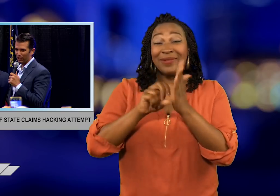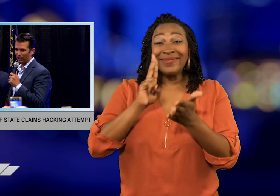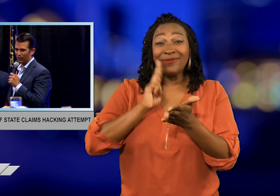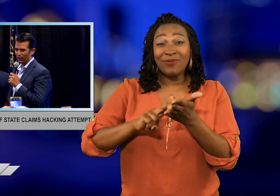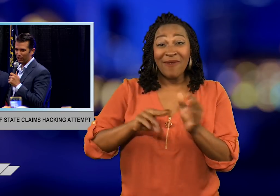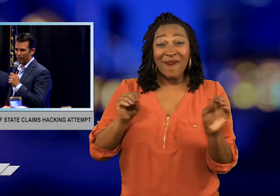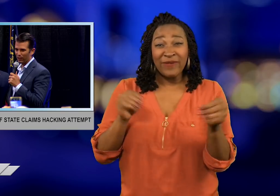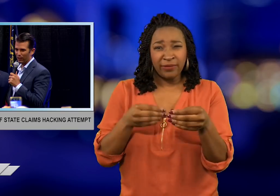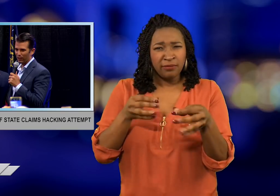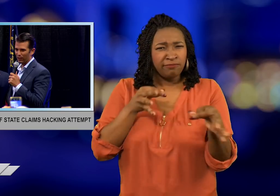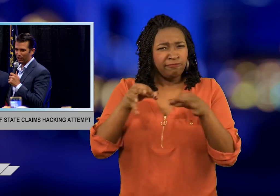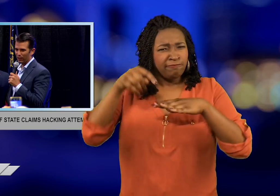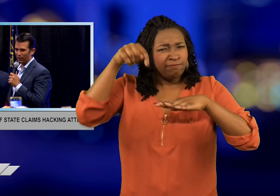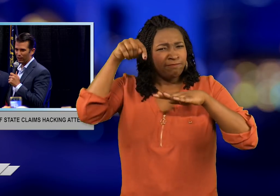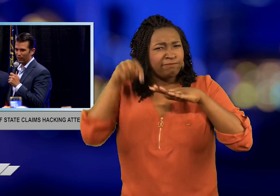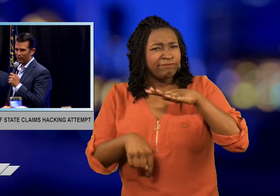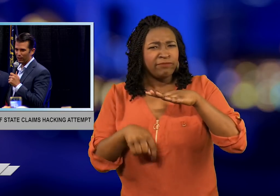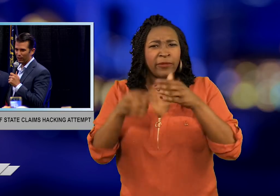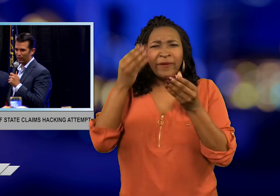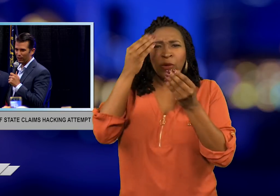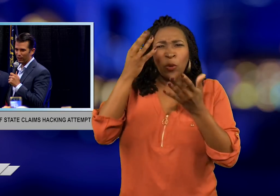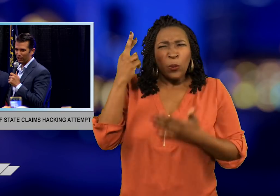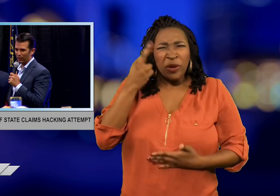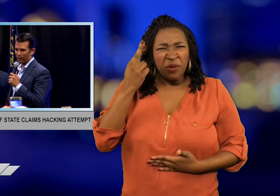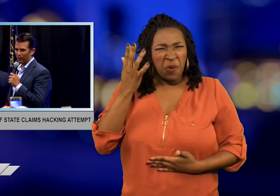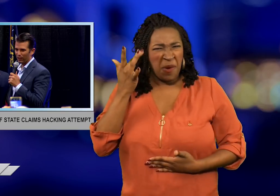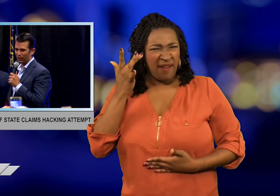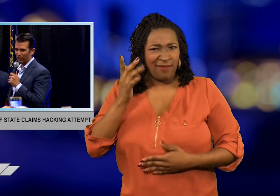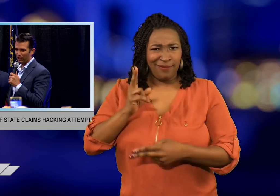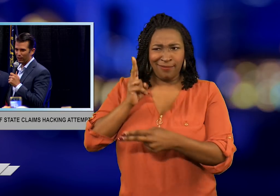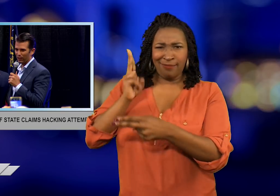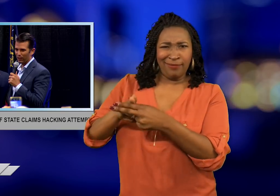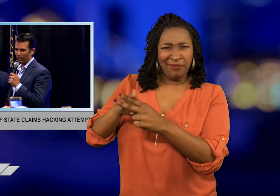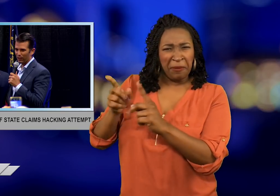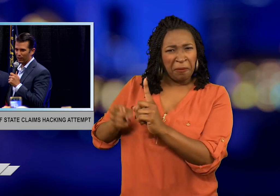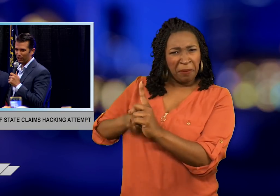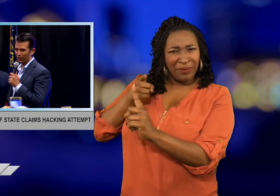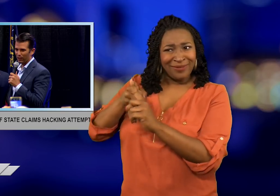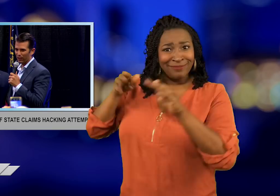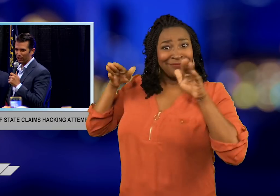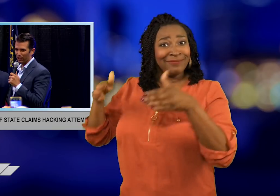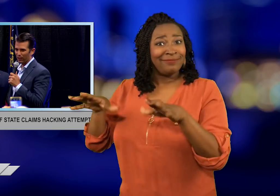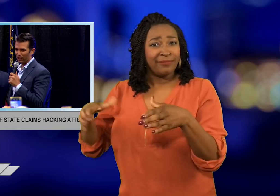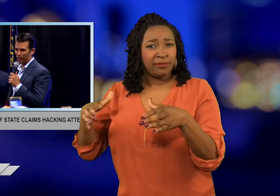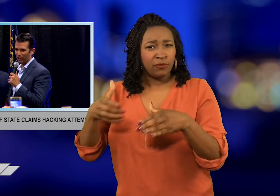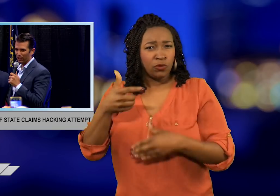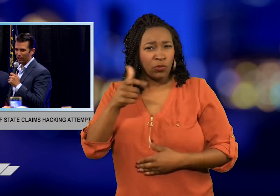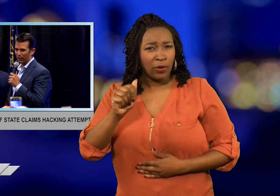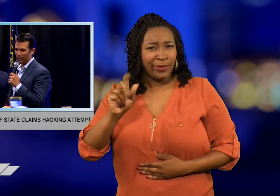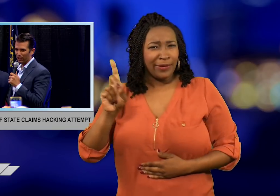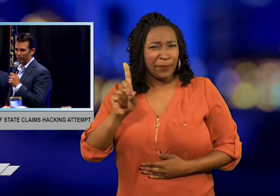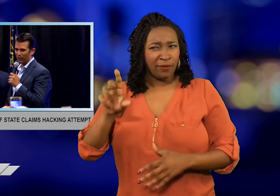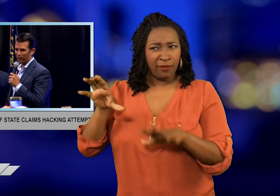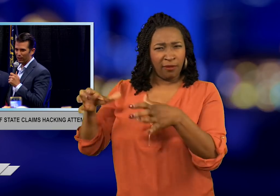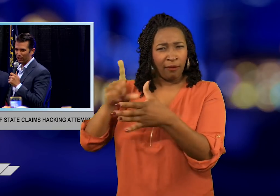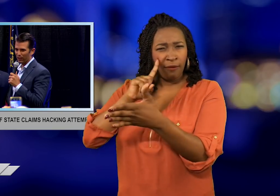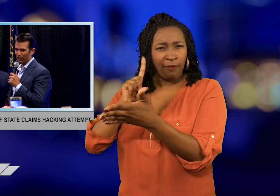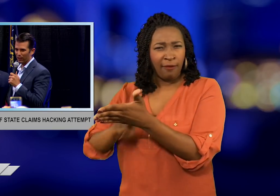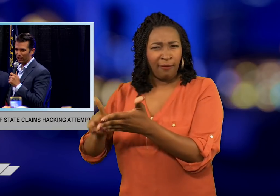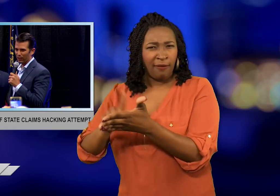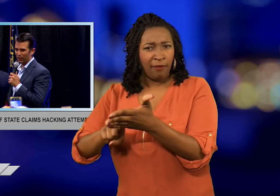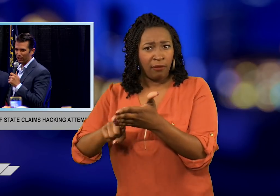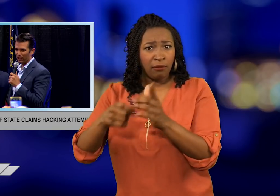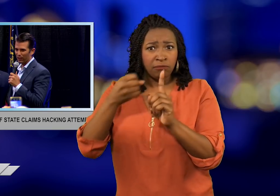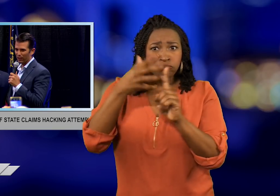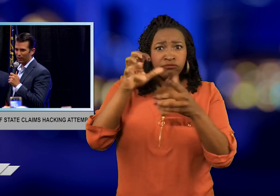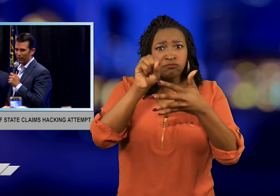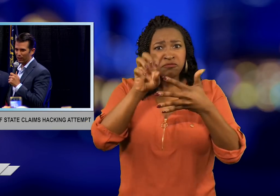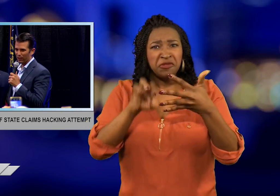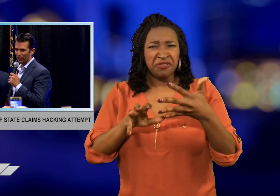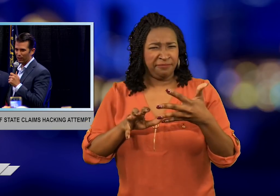The Secretary of State's office did not offer any details on the reasons it named Georgia's